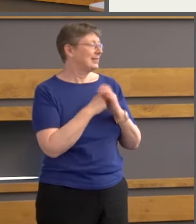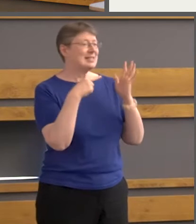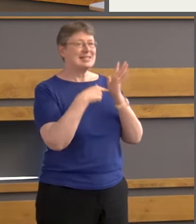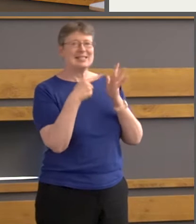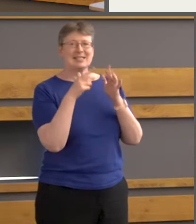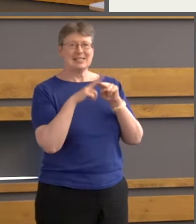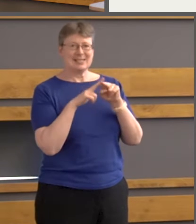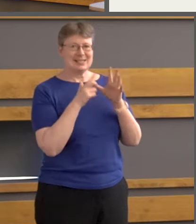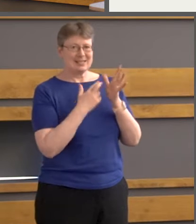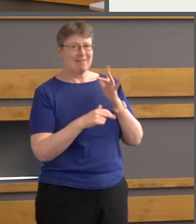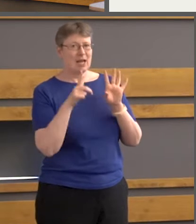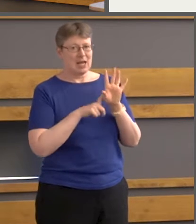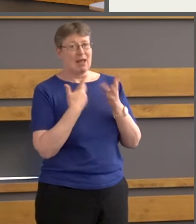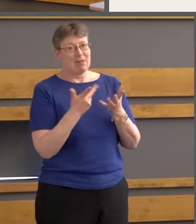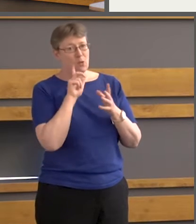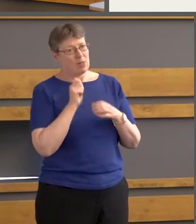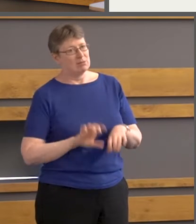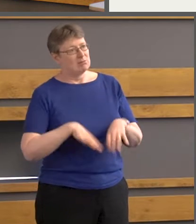who's gonna kick off the presentations.